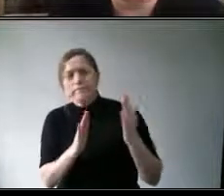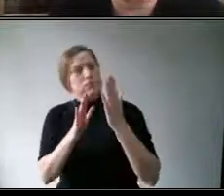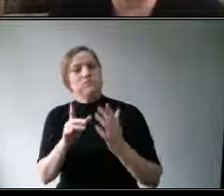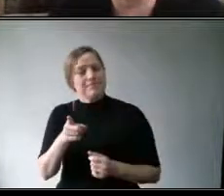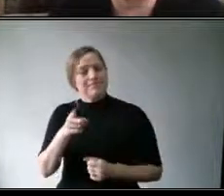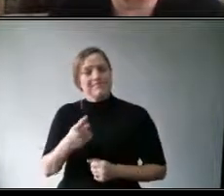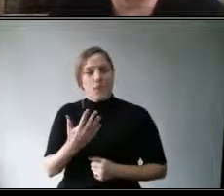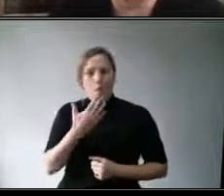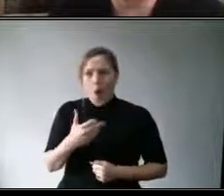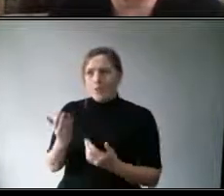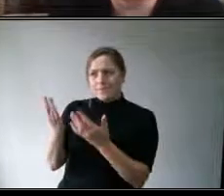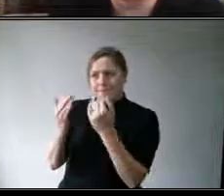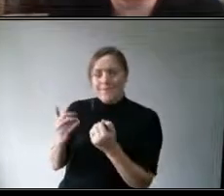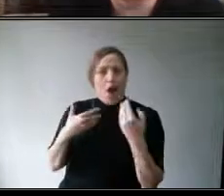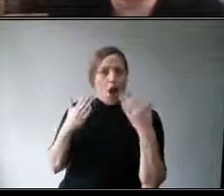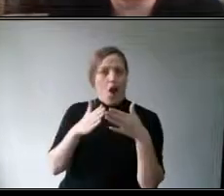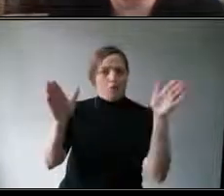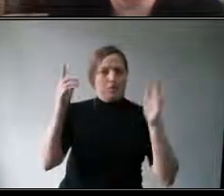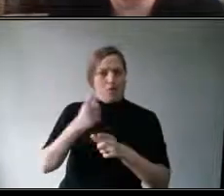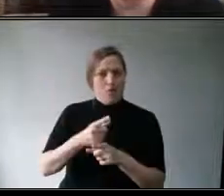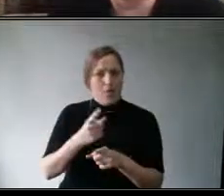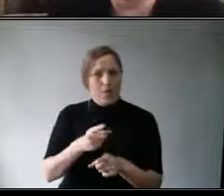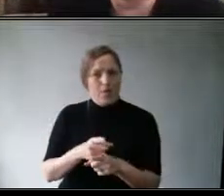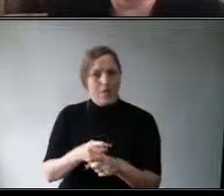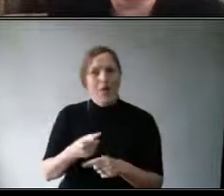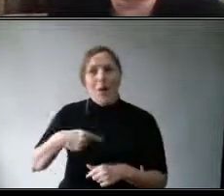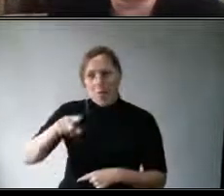um and that you know we're all working on this together to get to the same point